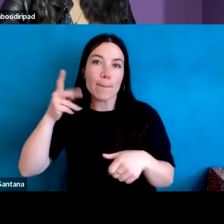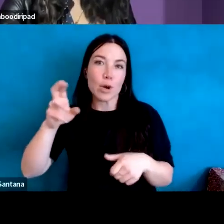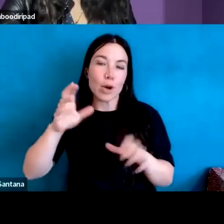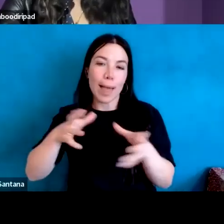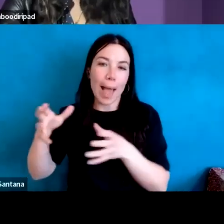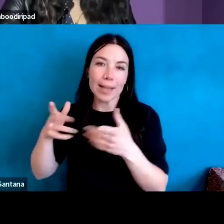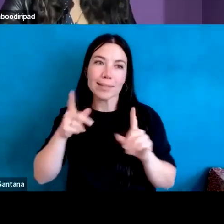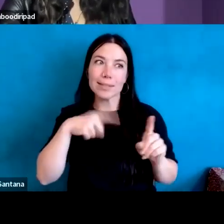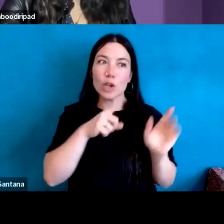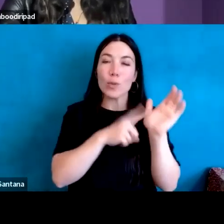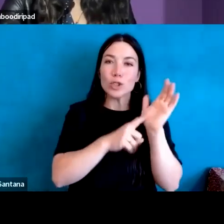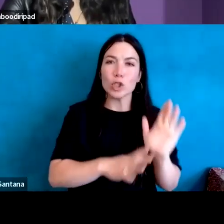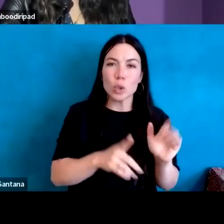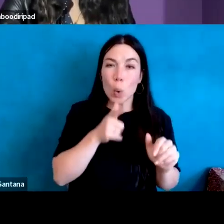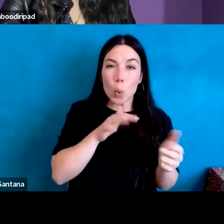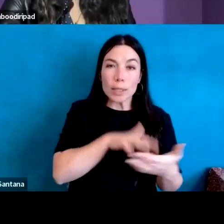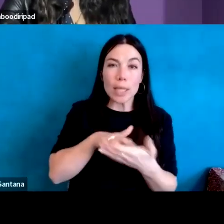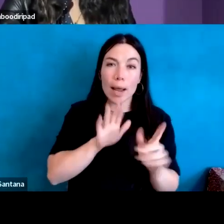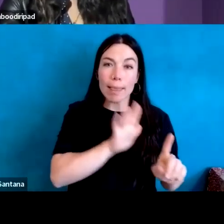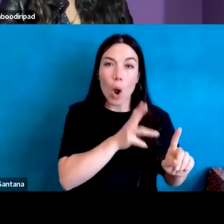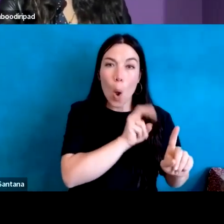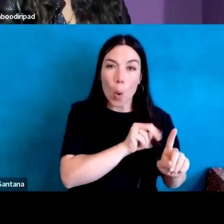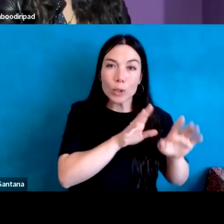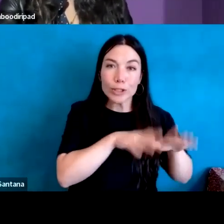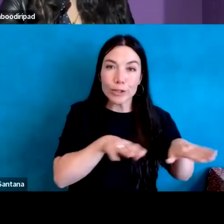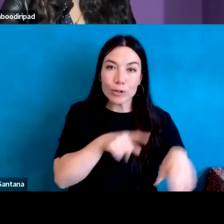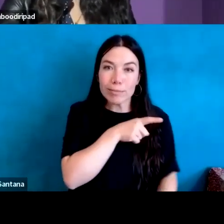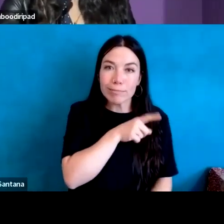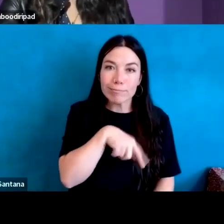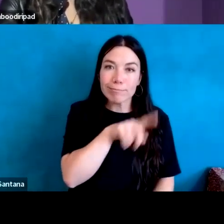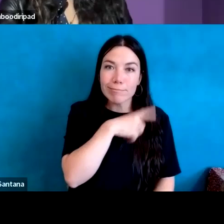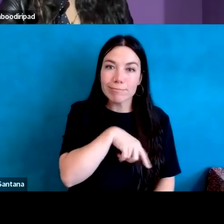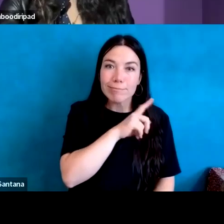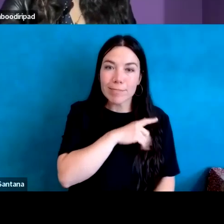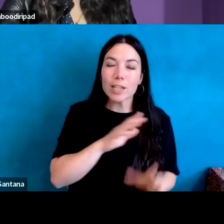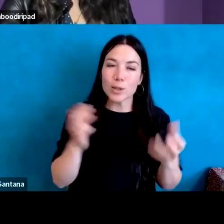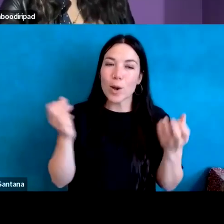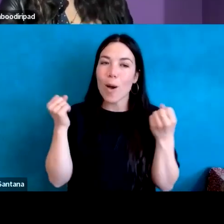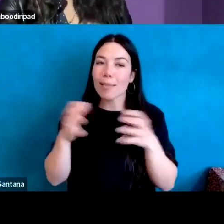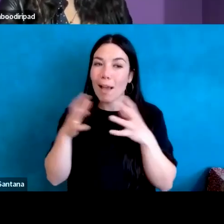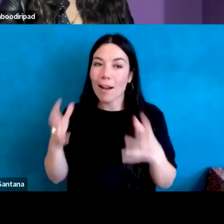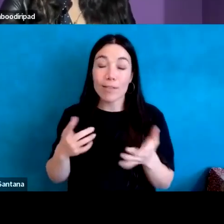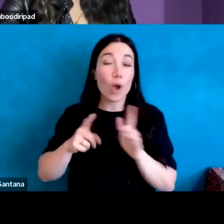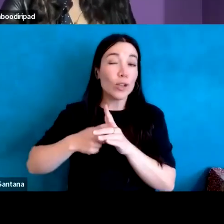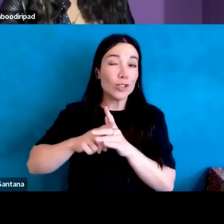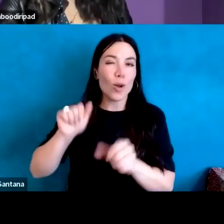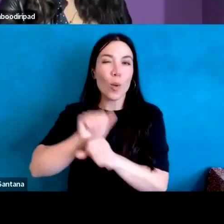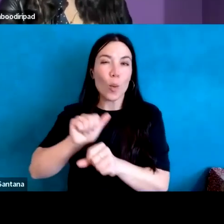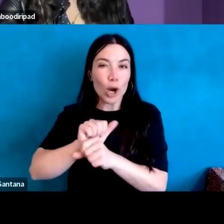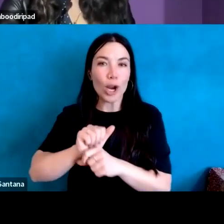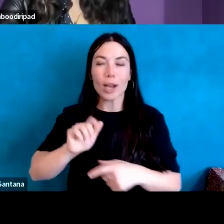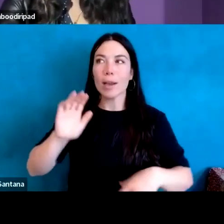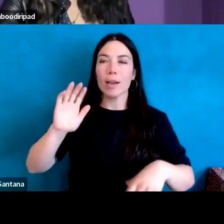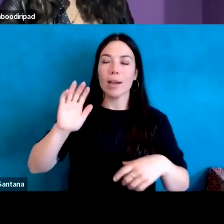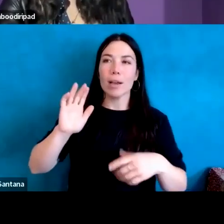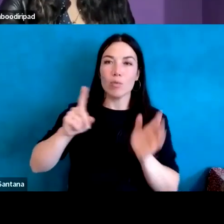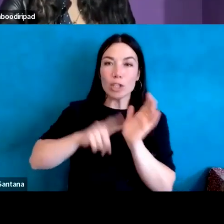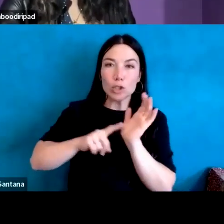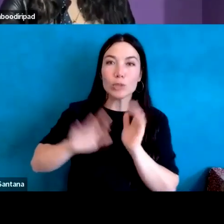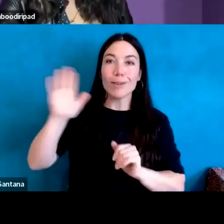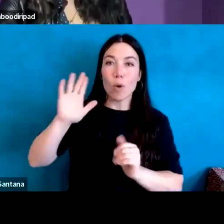Right. And so really, a lot of the original work was published in England or the UK and the United States.